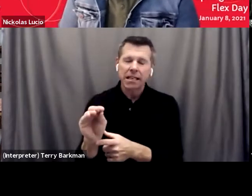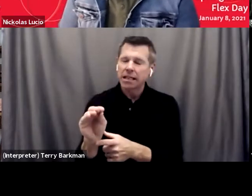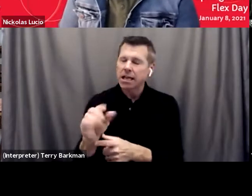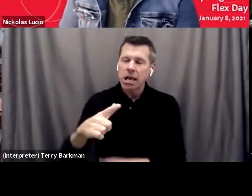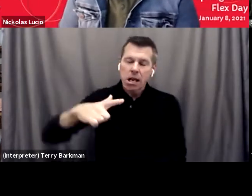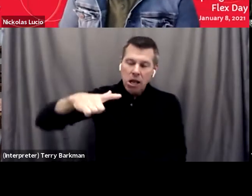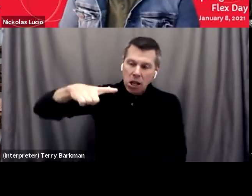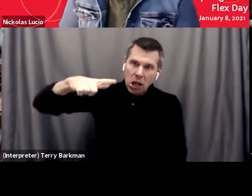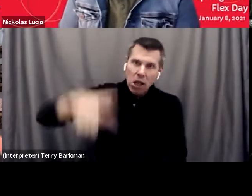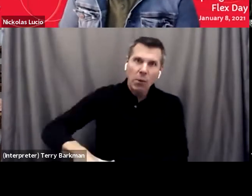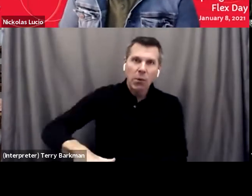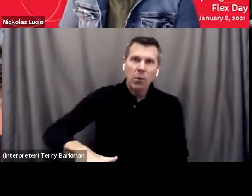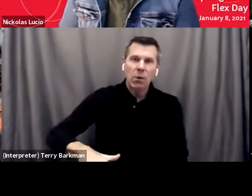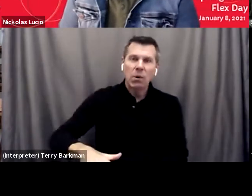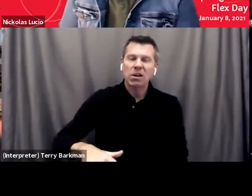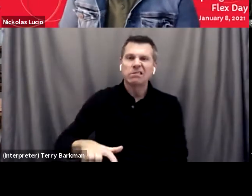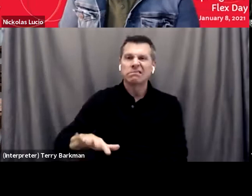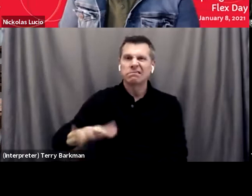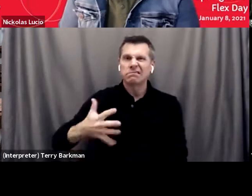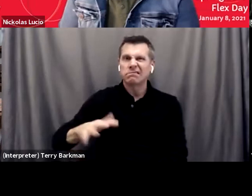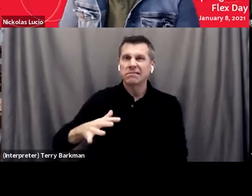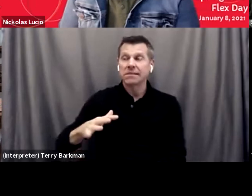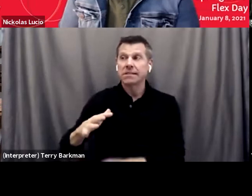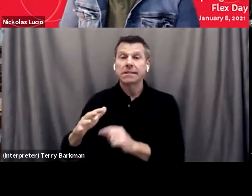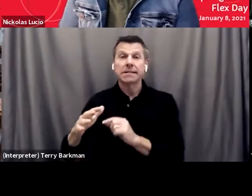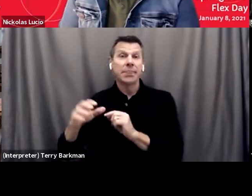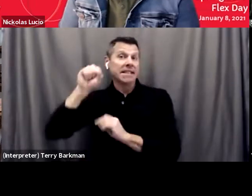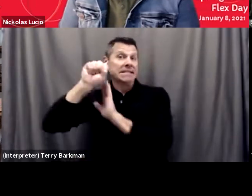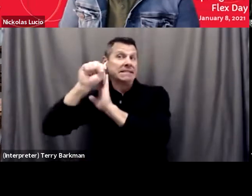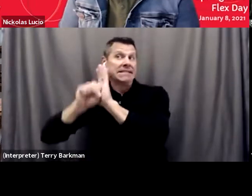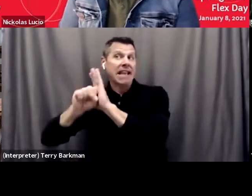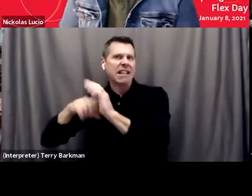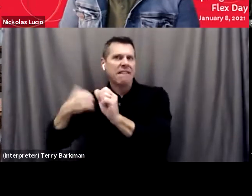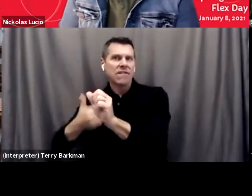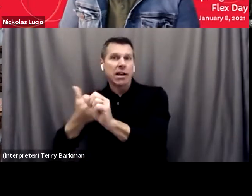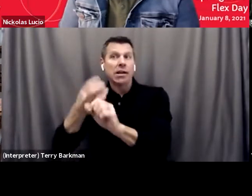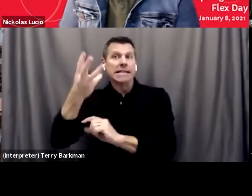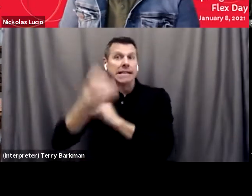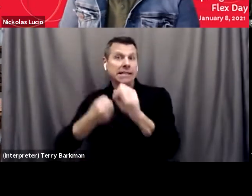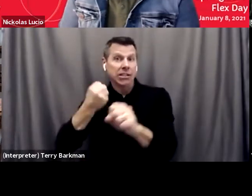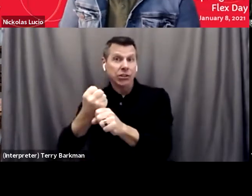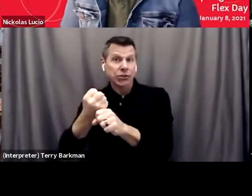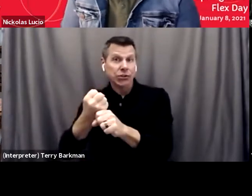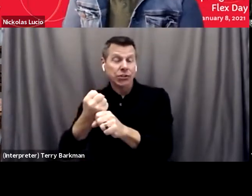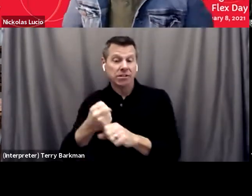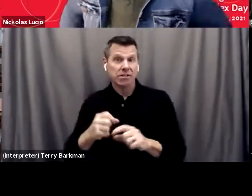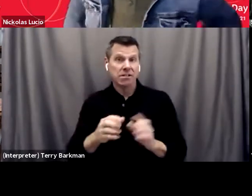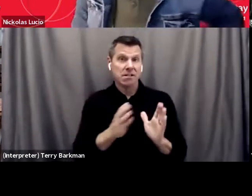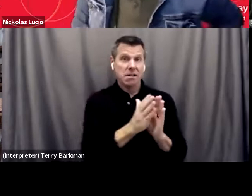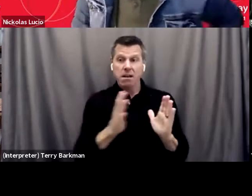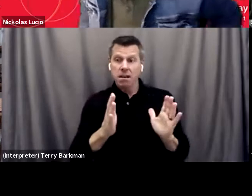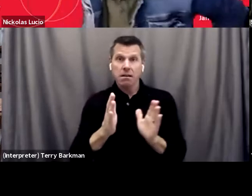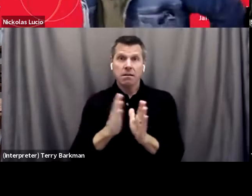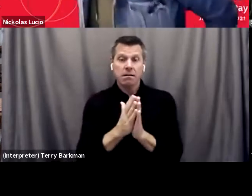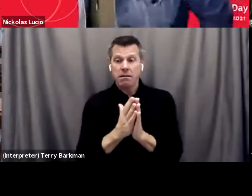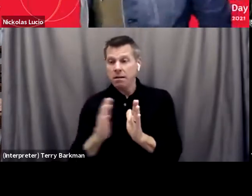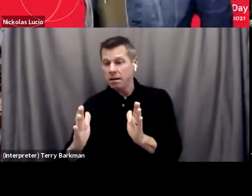know, that the state tracks the six year data as well. You know, but being that that we are a community college, a two year institution,